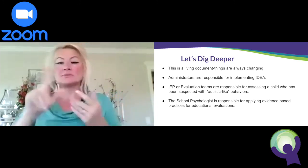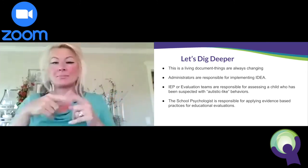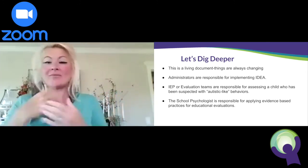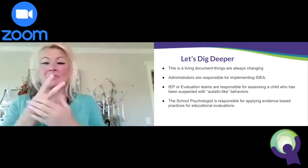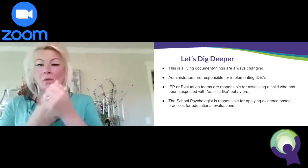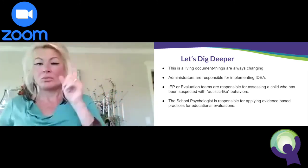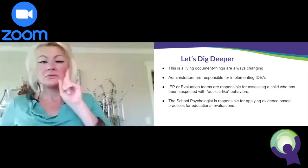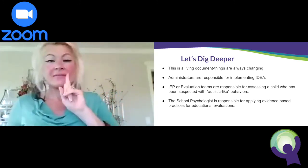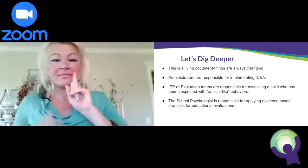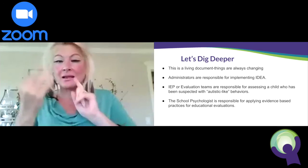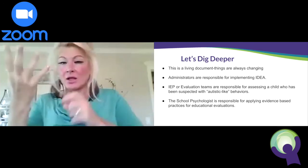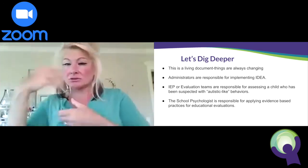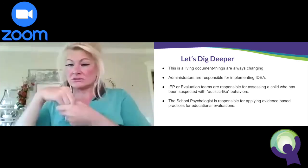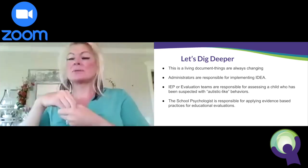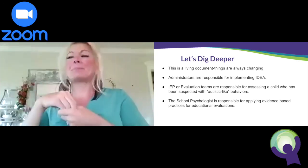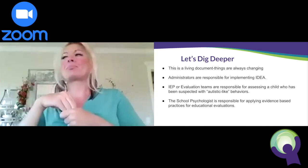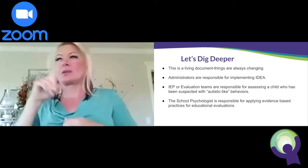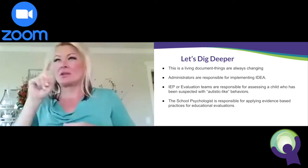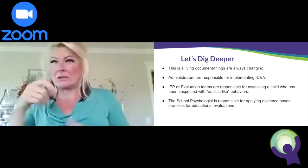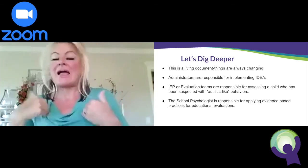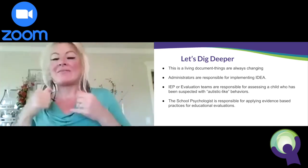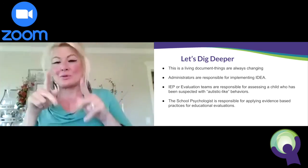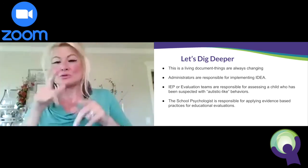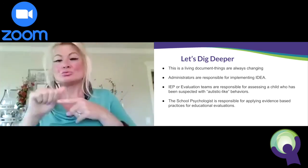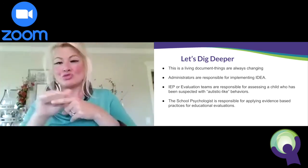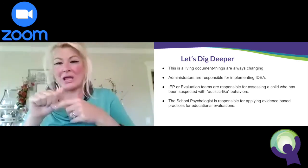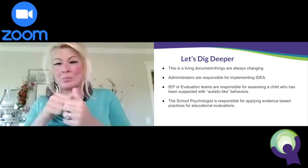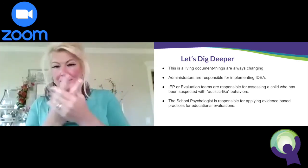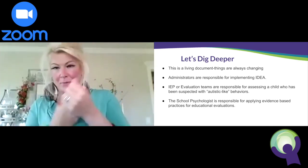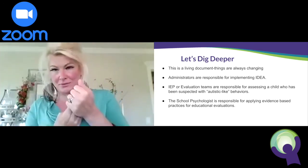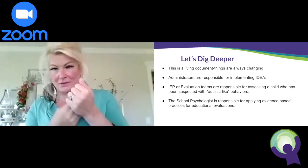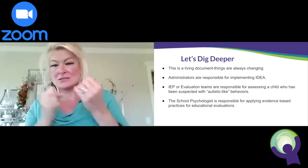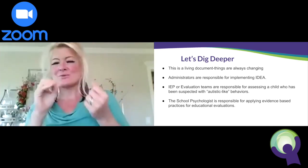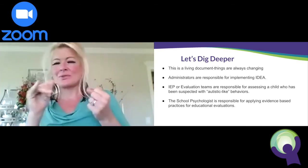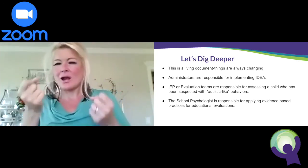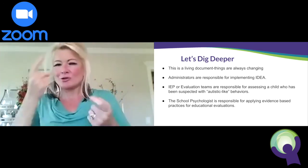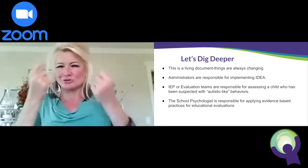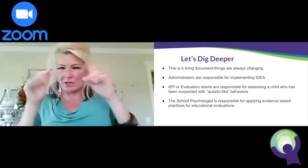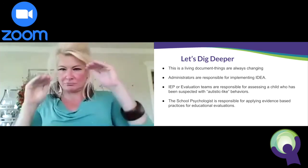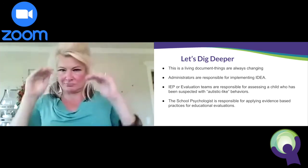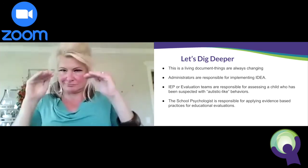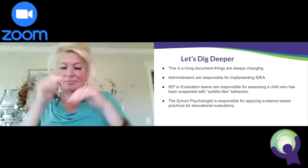So right now, what's nice about having both: you need to have somebody who's trained with both, in